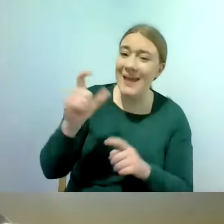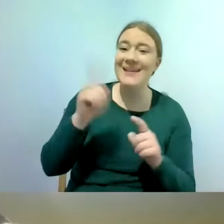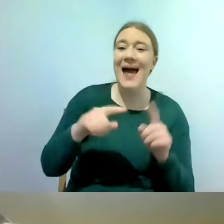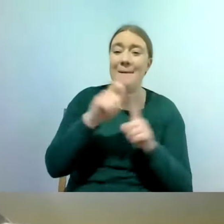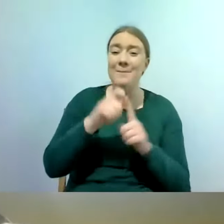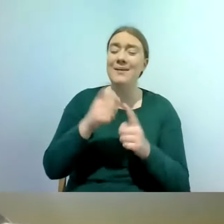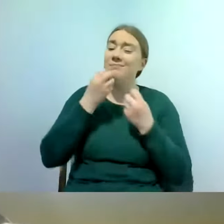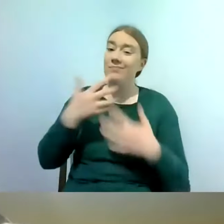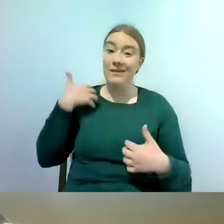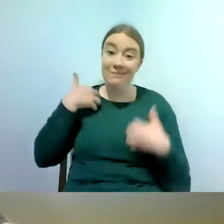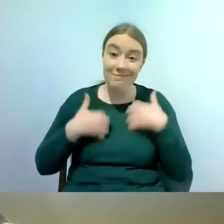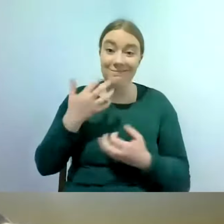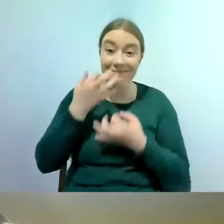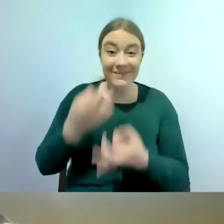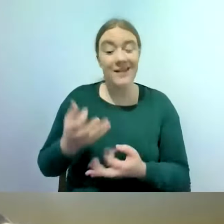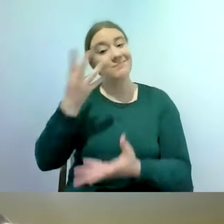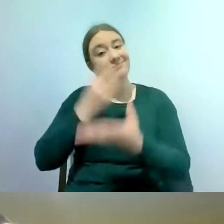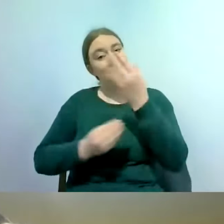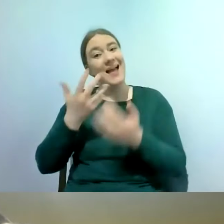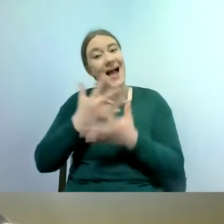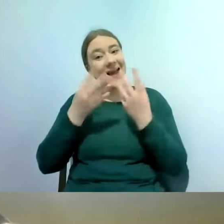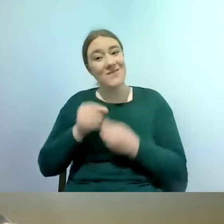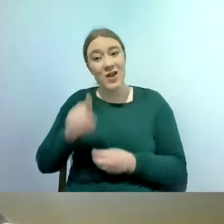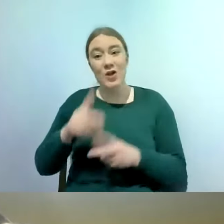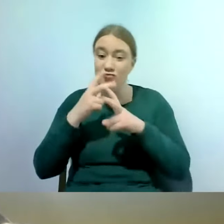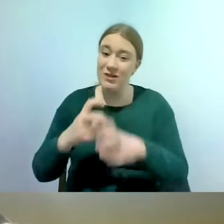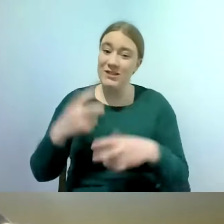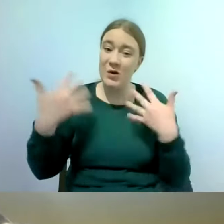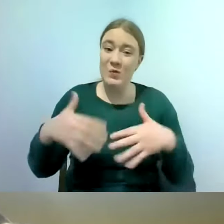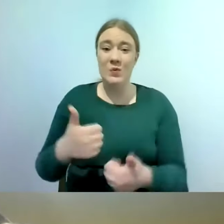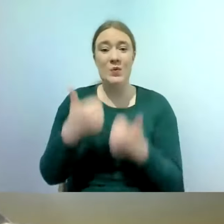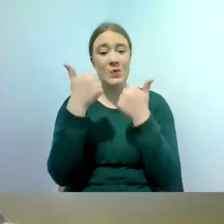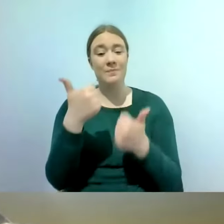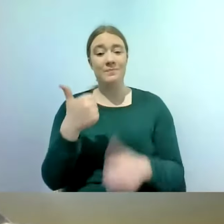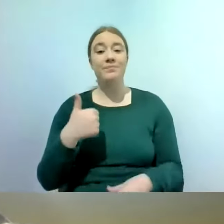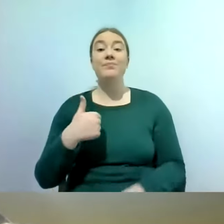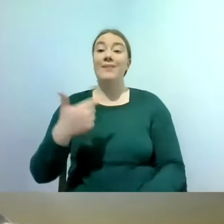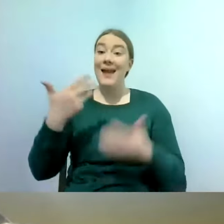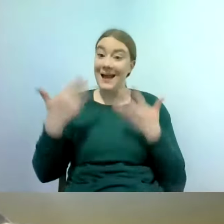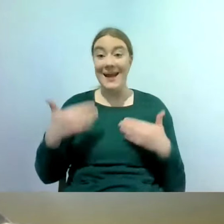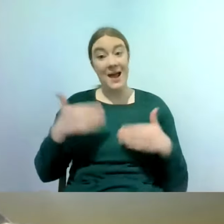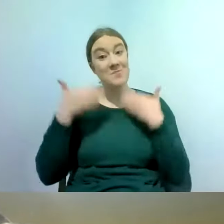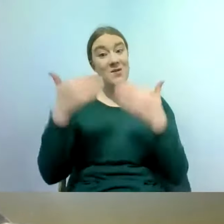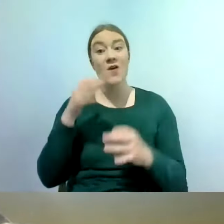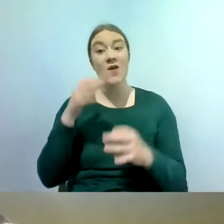about everything you've been researching um so we will now move on to questions everyone feel